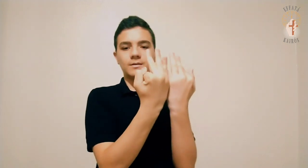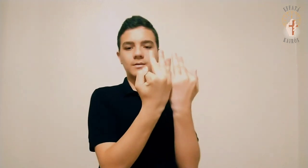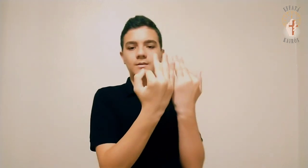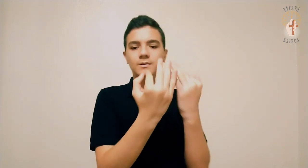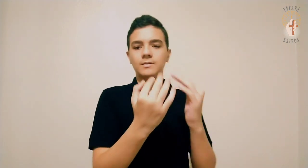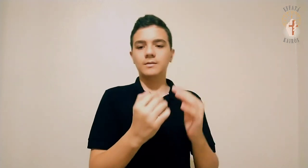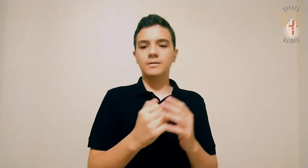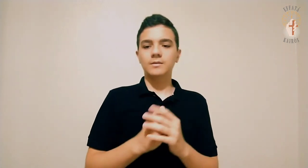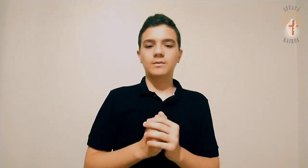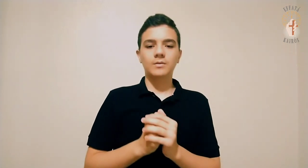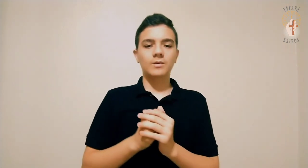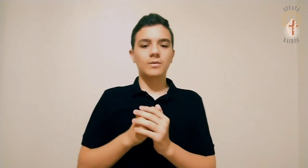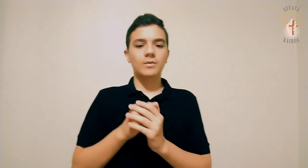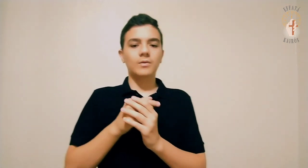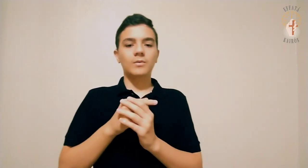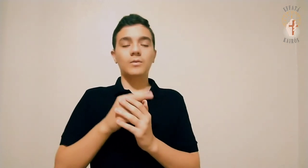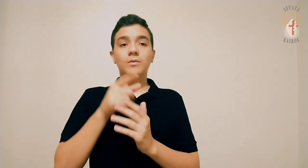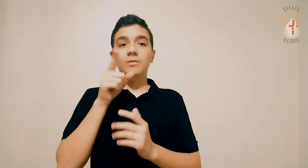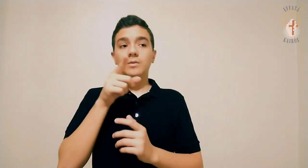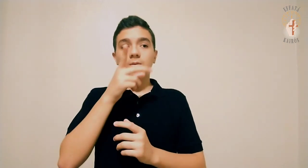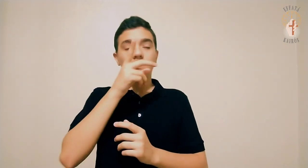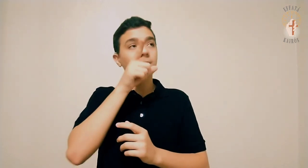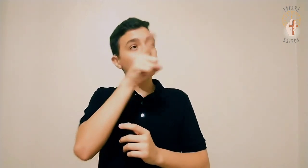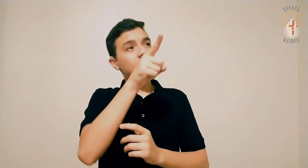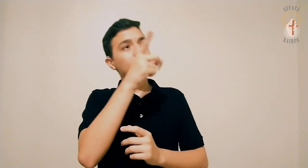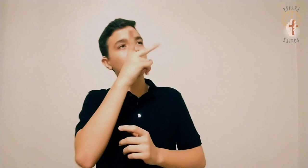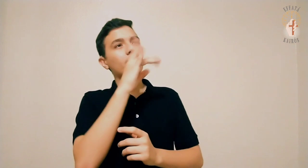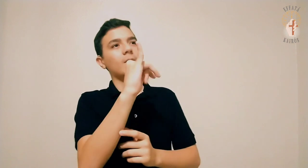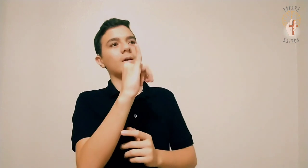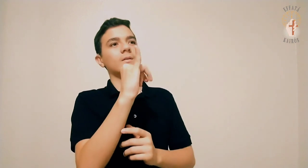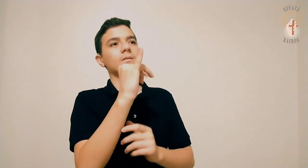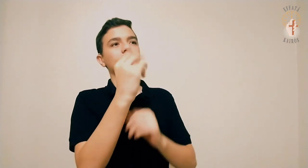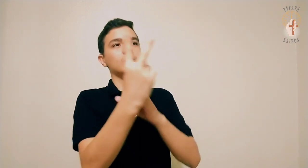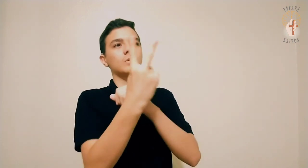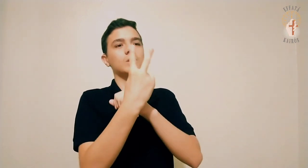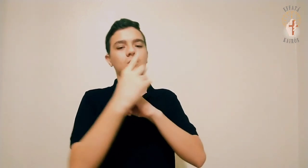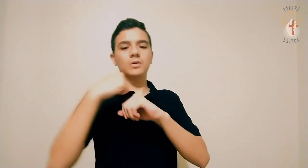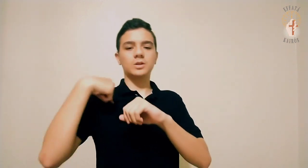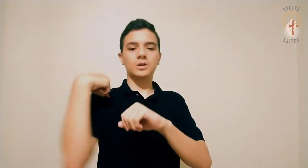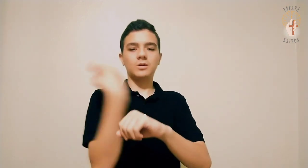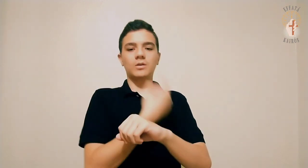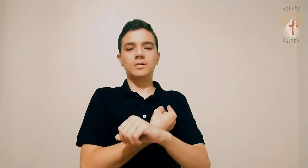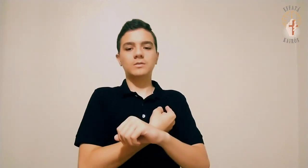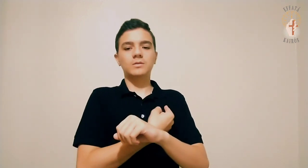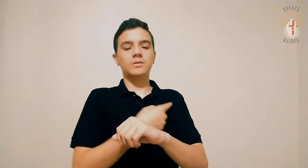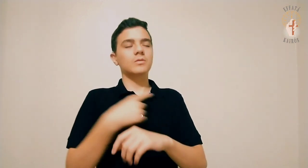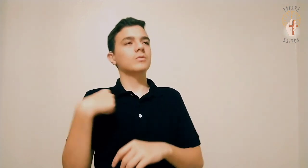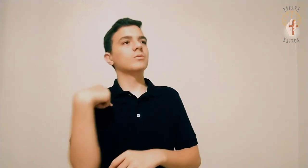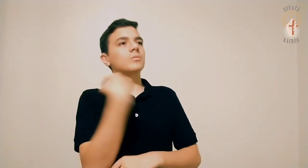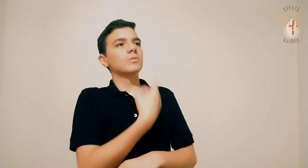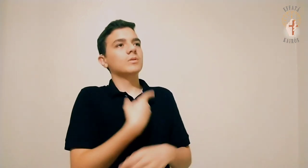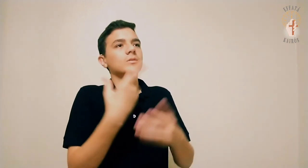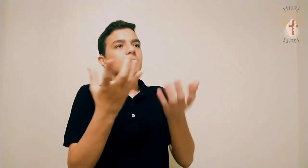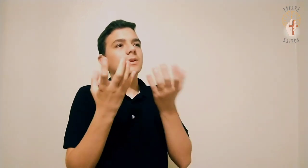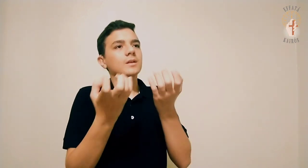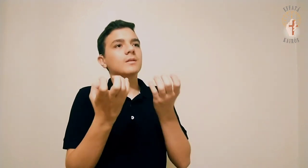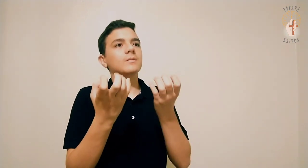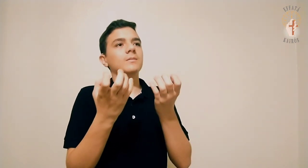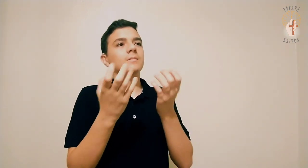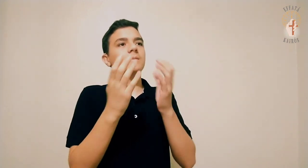thirsty, we ask of you, the father and protector of ours,